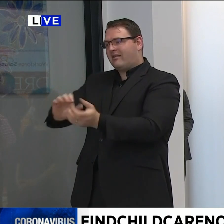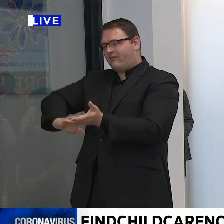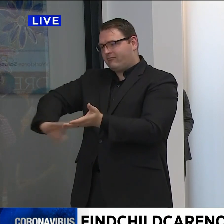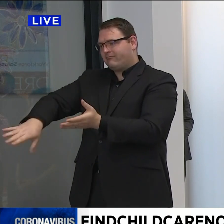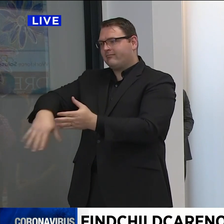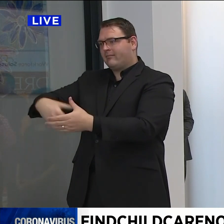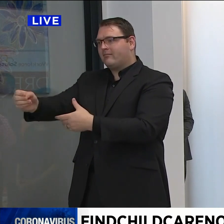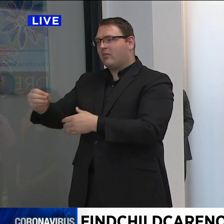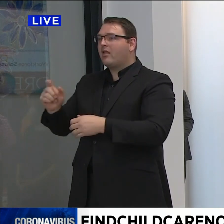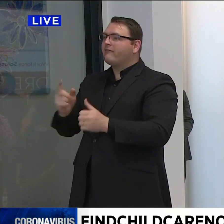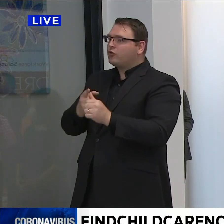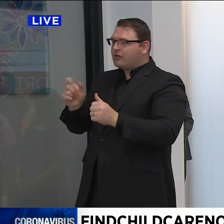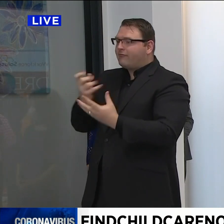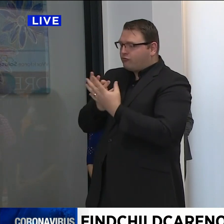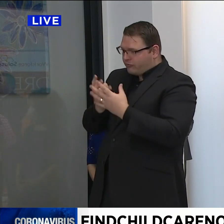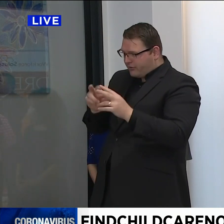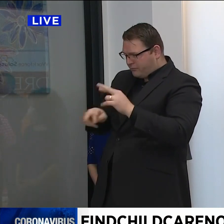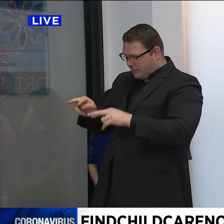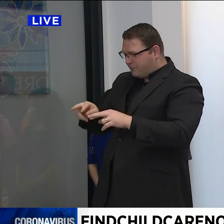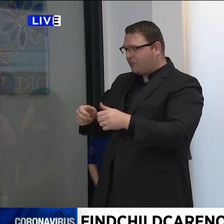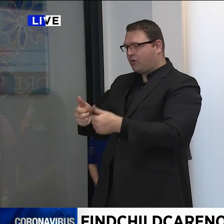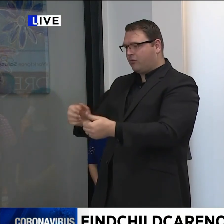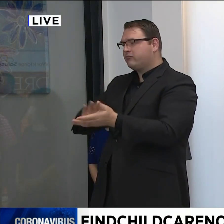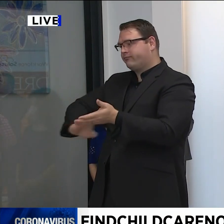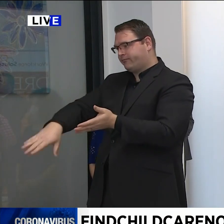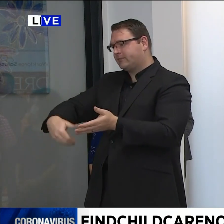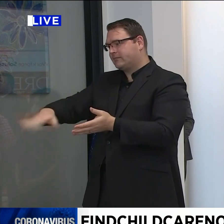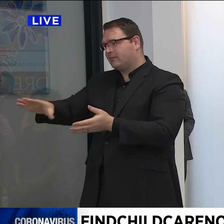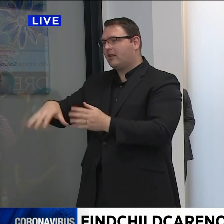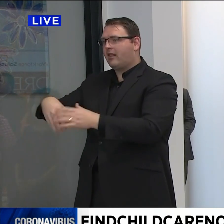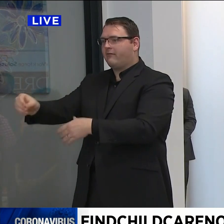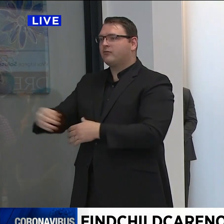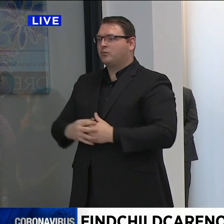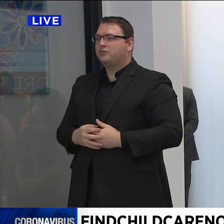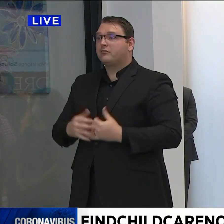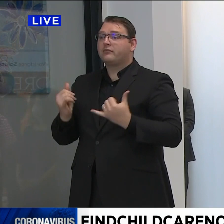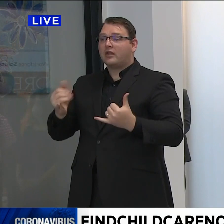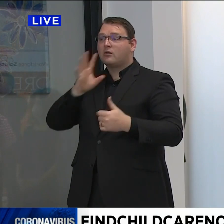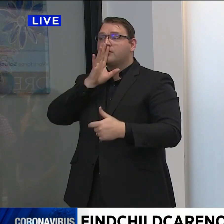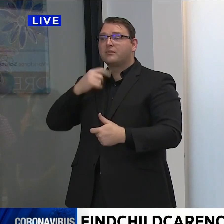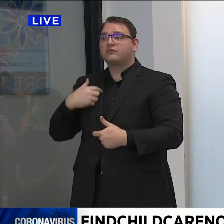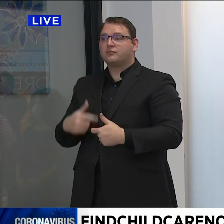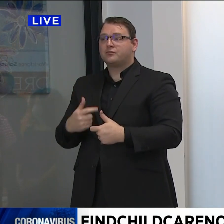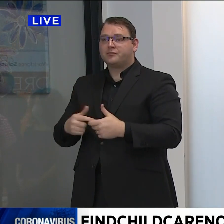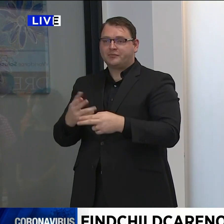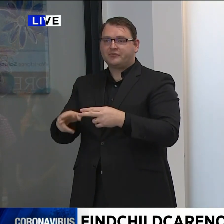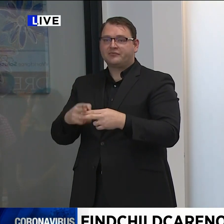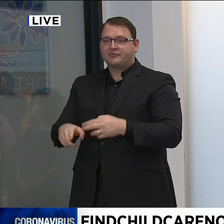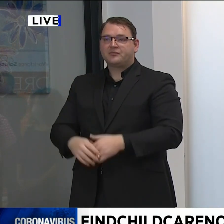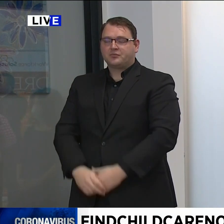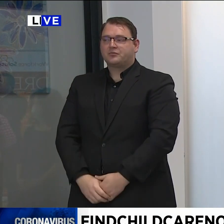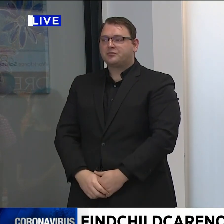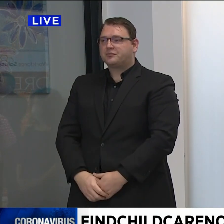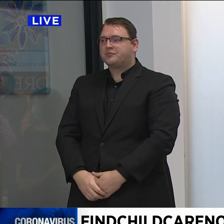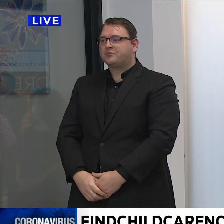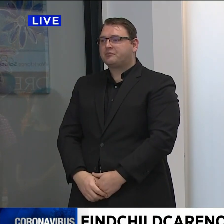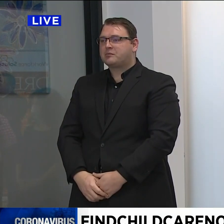their loved one going to work in the circumstances every day in the circumstances every day and we’ve and we’ve already identified nonviolent already identified nonviolent who can safely be released